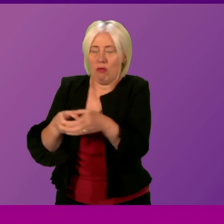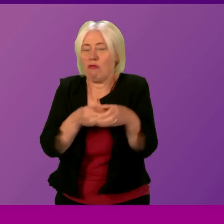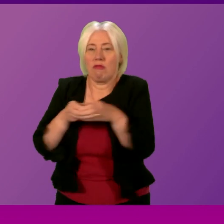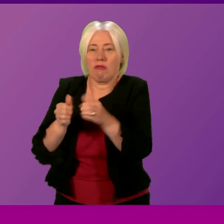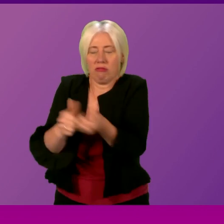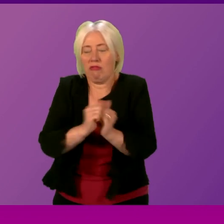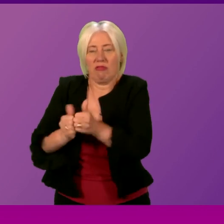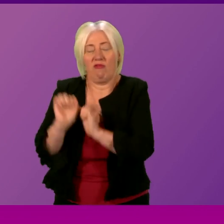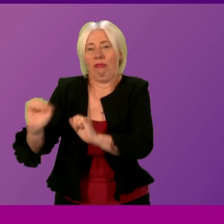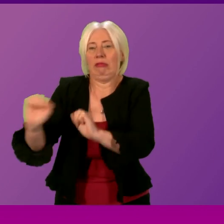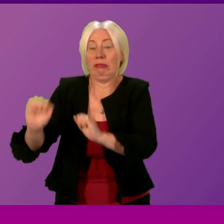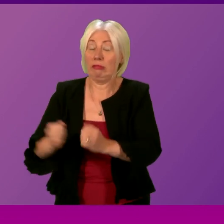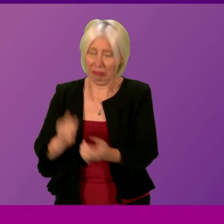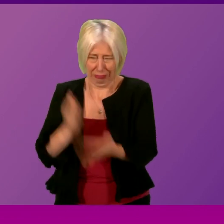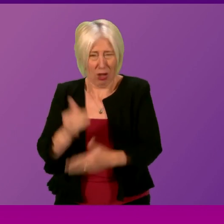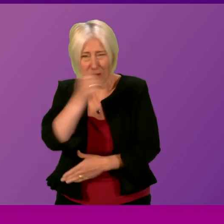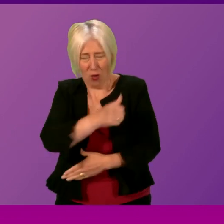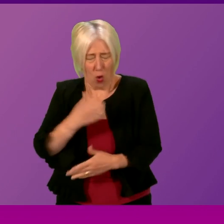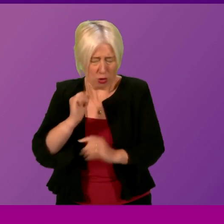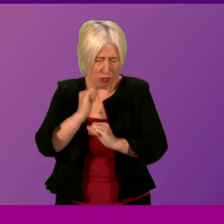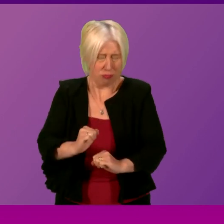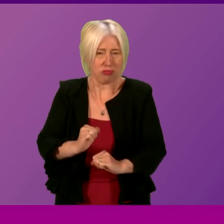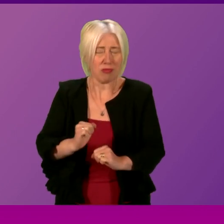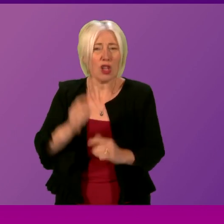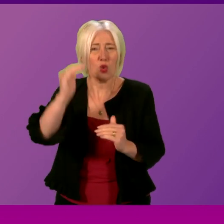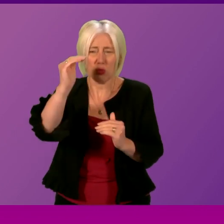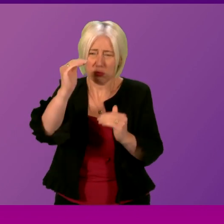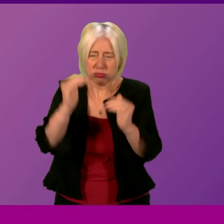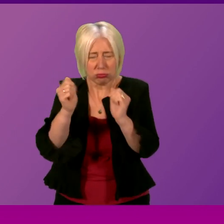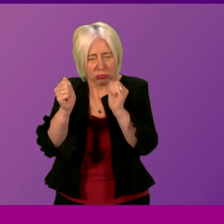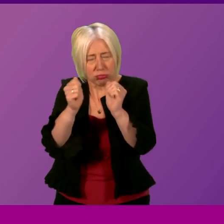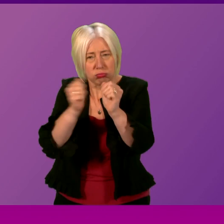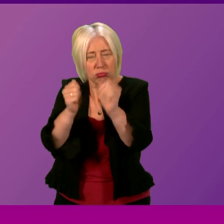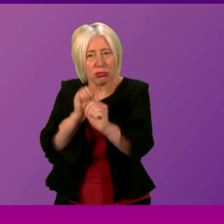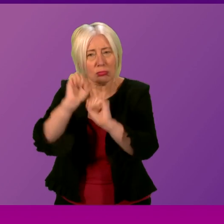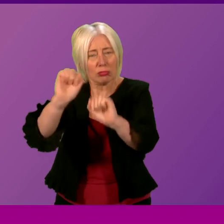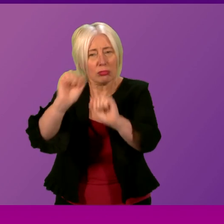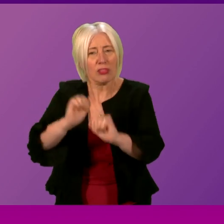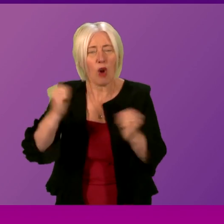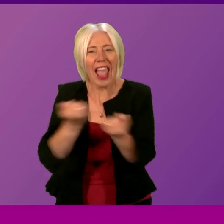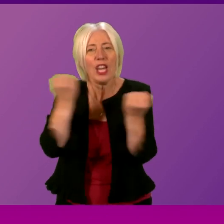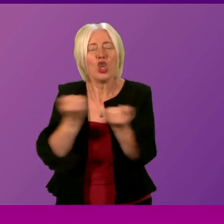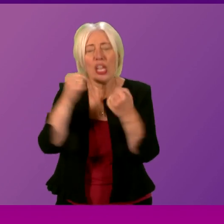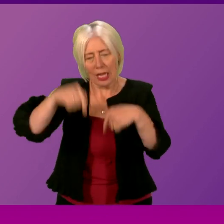We are, of course, committed to a just transition for Scotland’s energy sector, and we only just